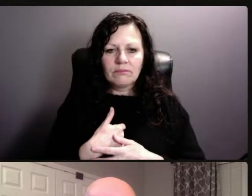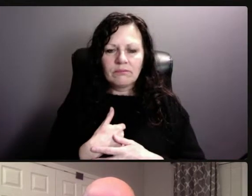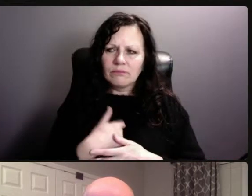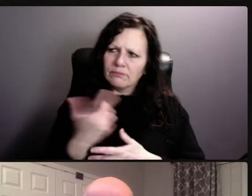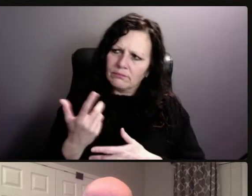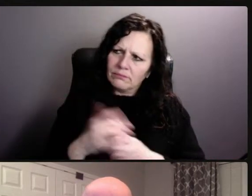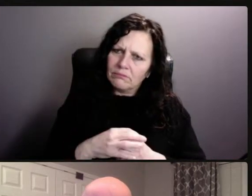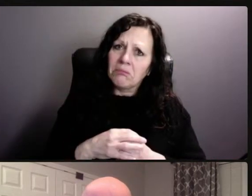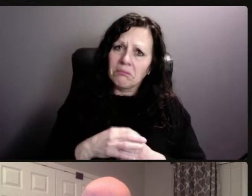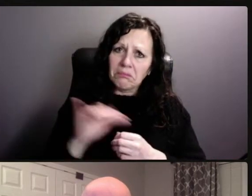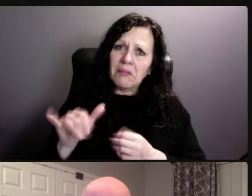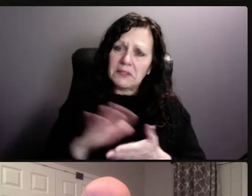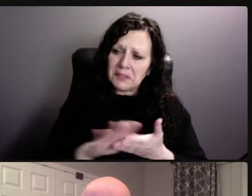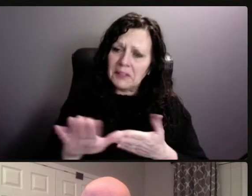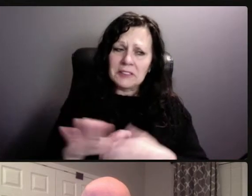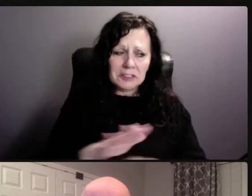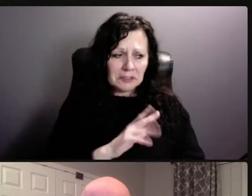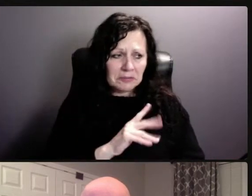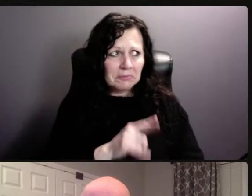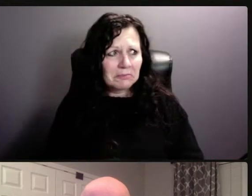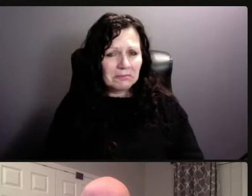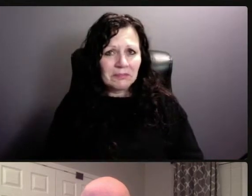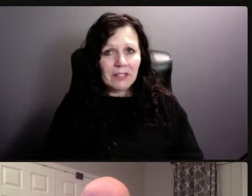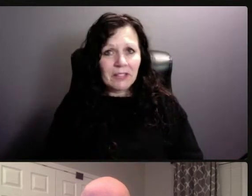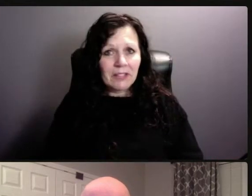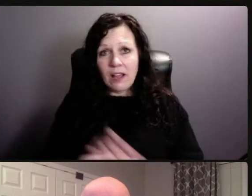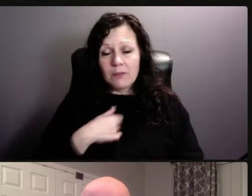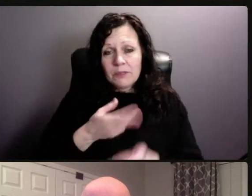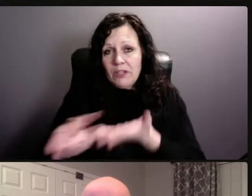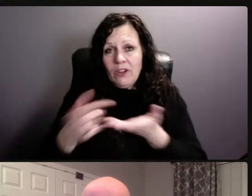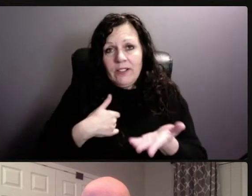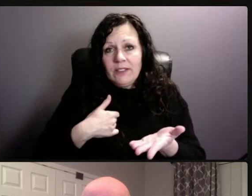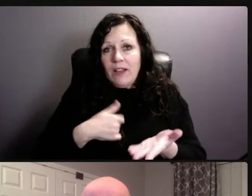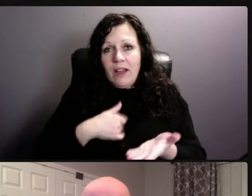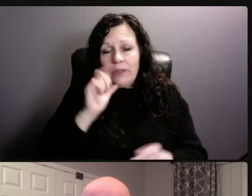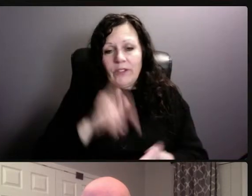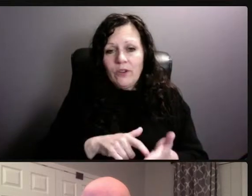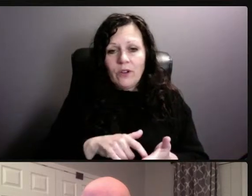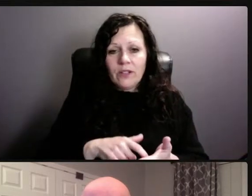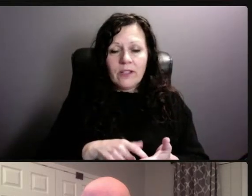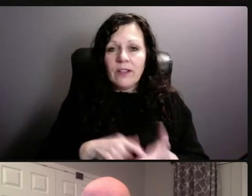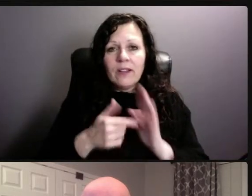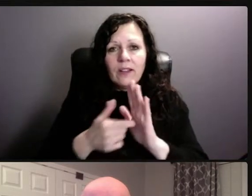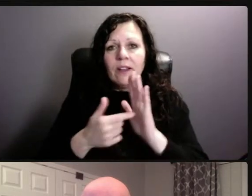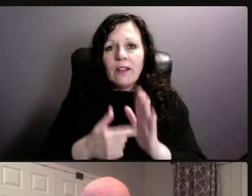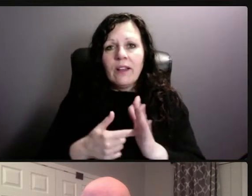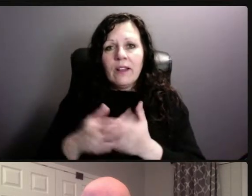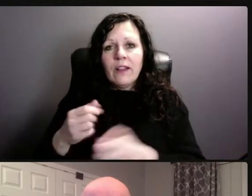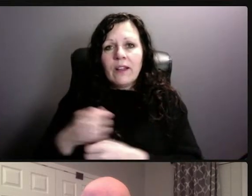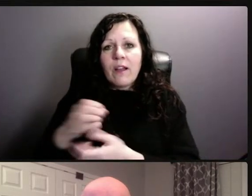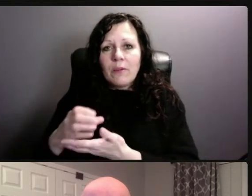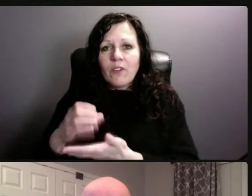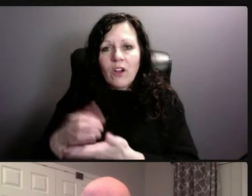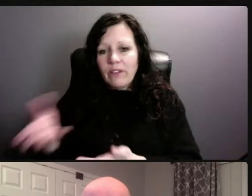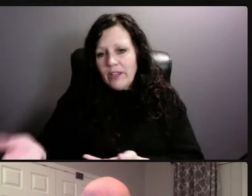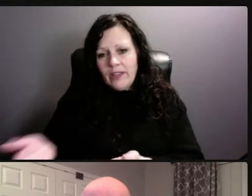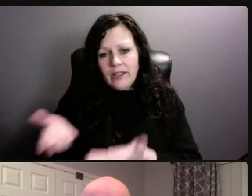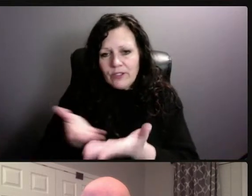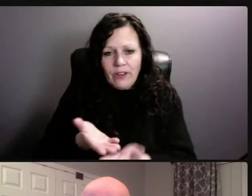BECAUSE THESE THESE EXPENSES I